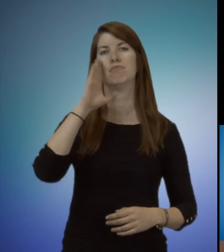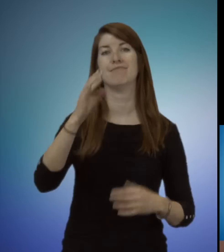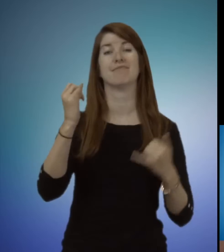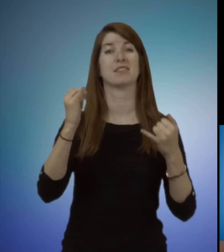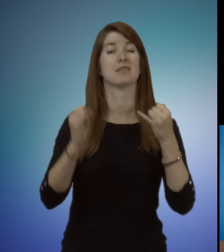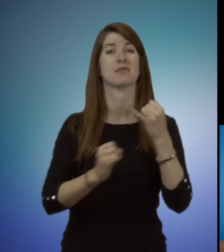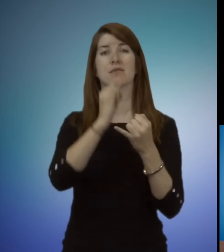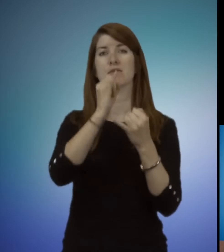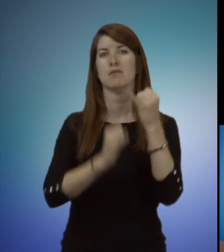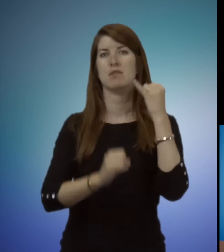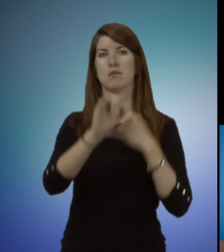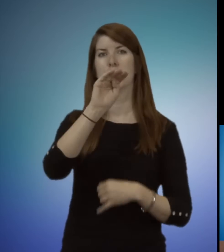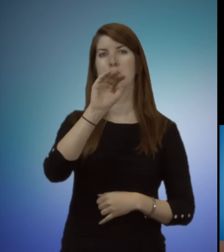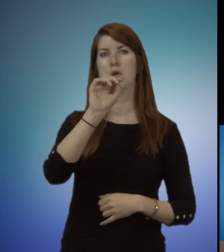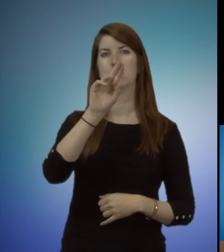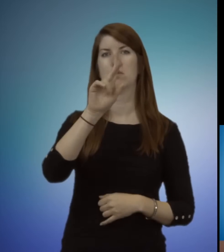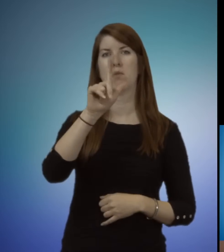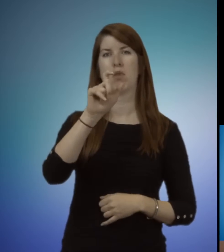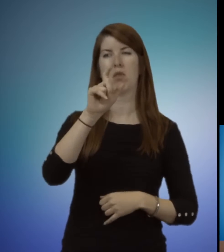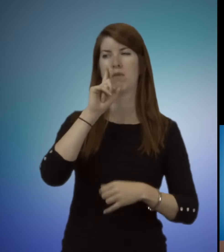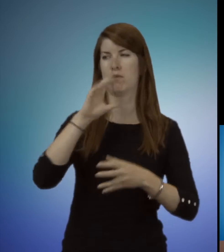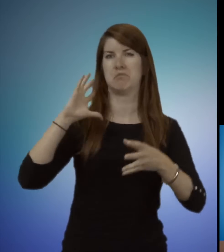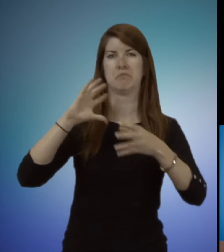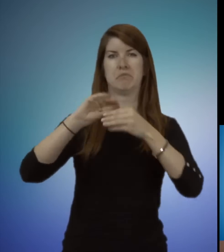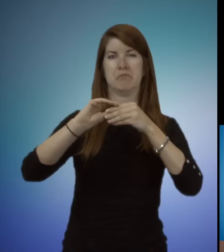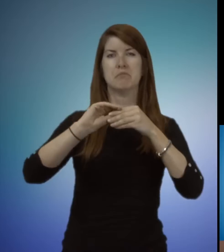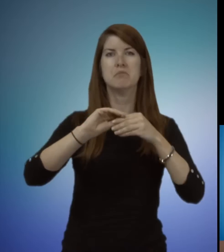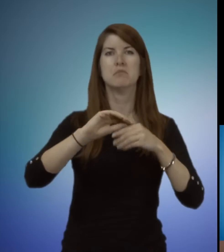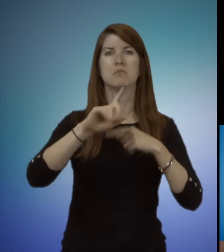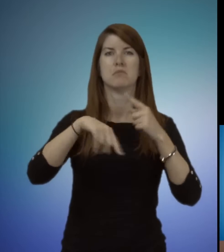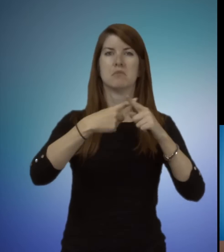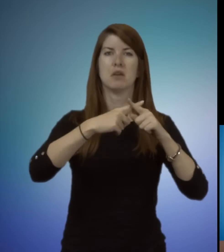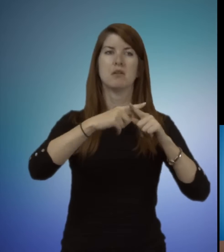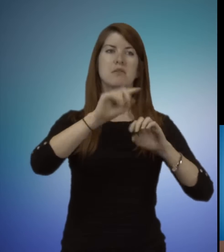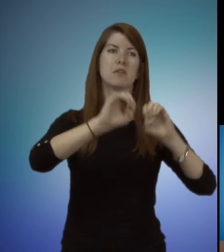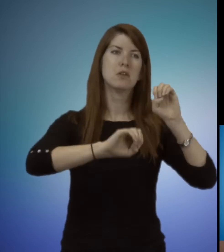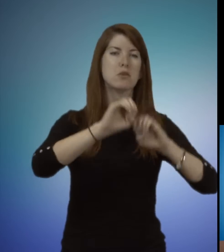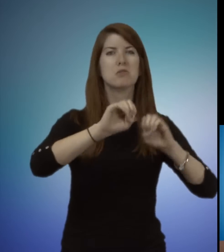This is the final module in our series of Assessments and Evaluations for Deaf and Hard